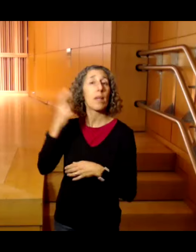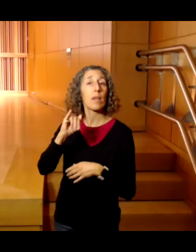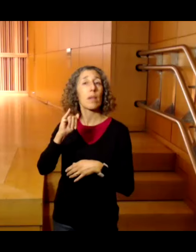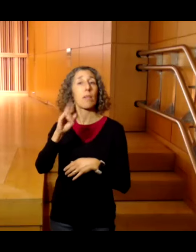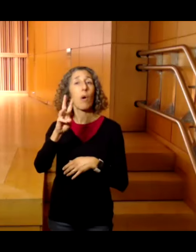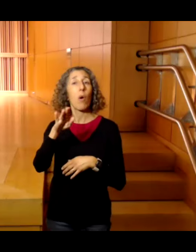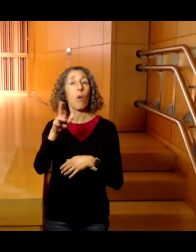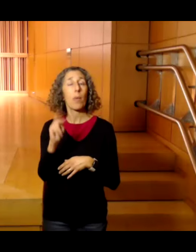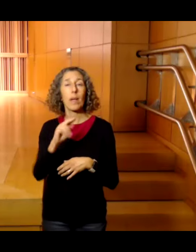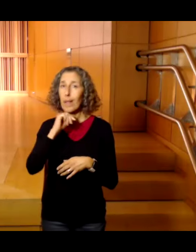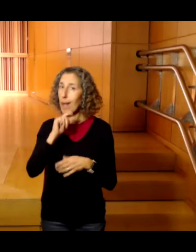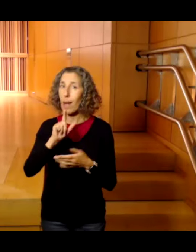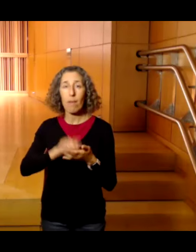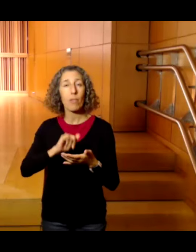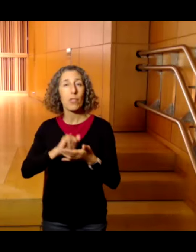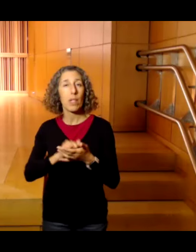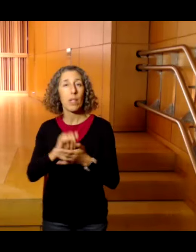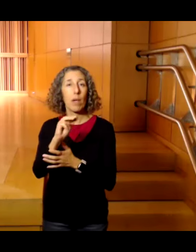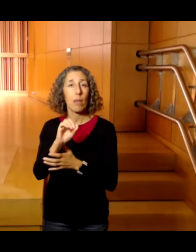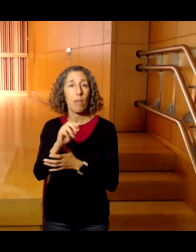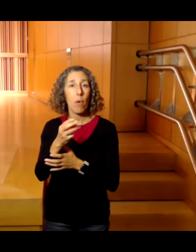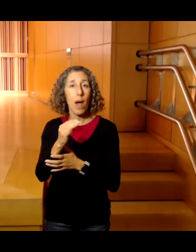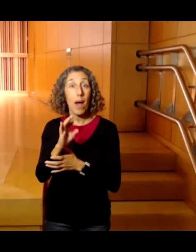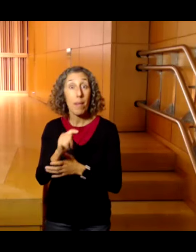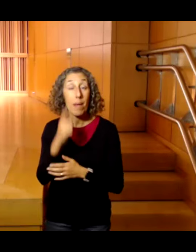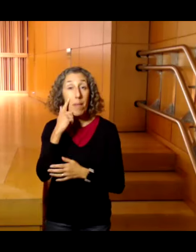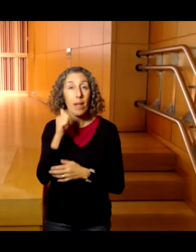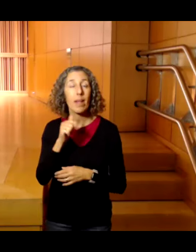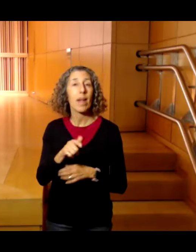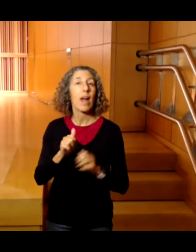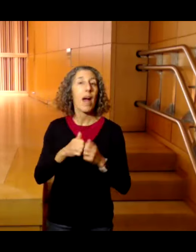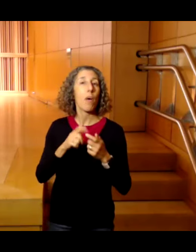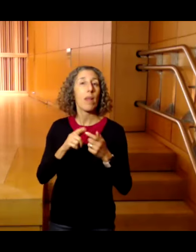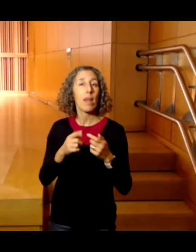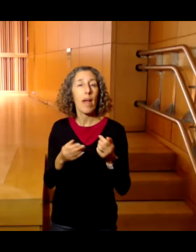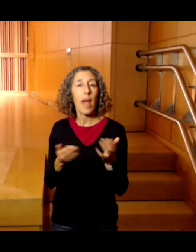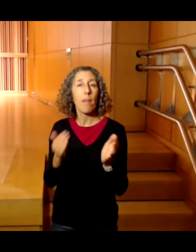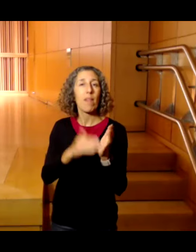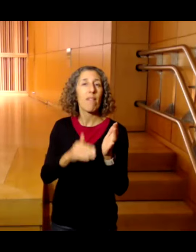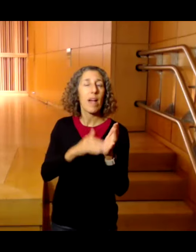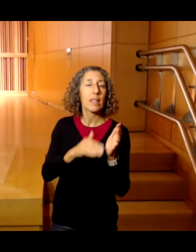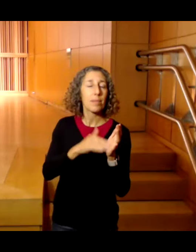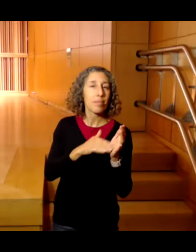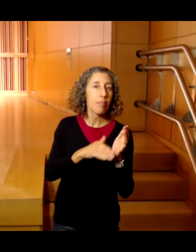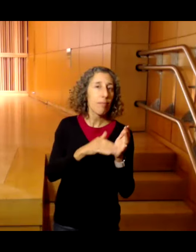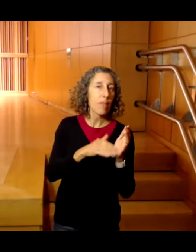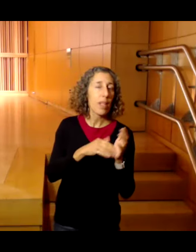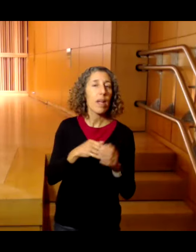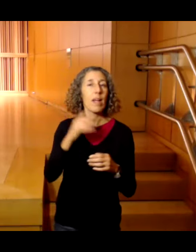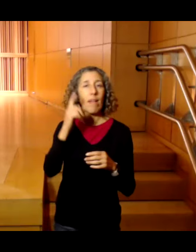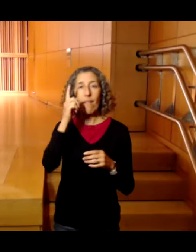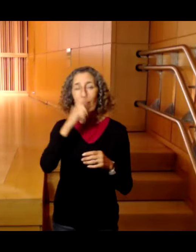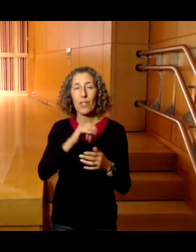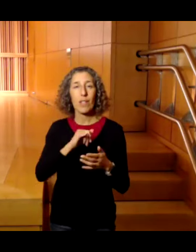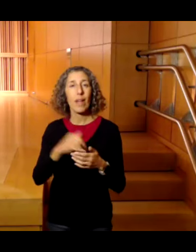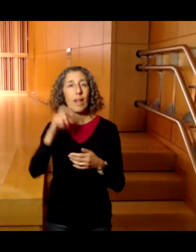Had to do with the work's remarkable ambition. The ways in which it amplified the maestro's long-held conviction that sexuality and religious belief.